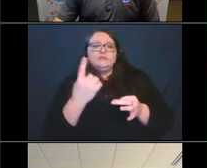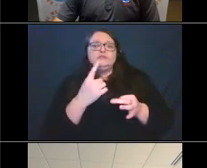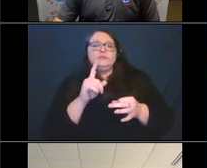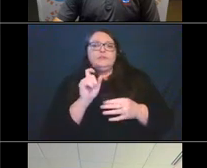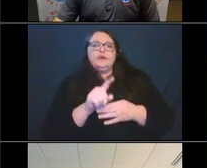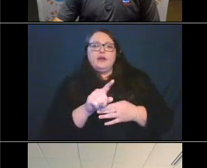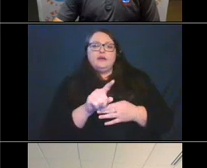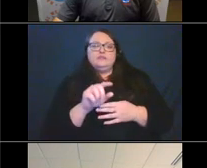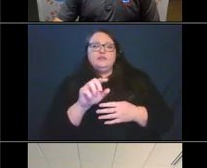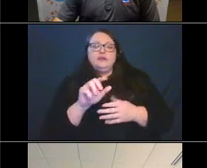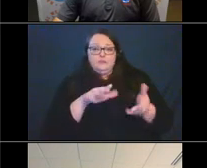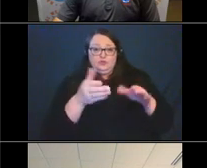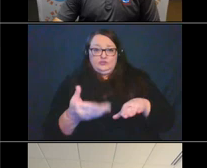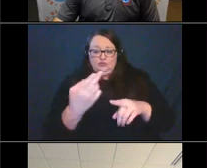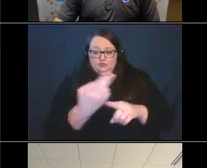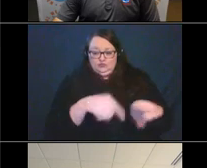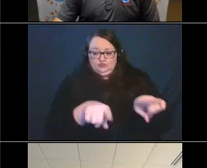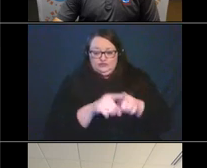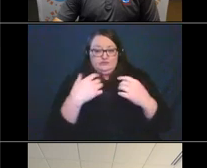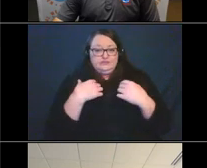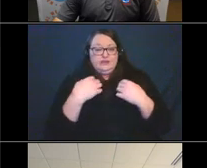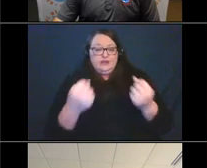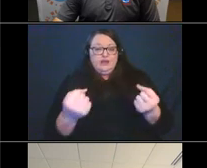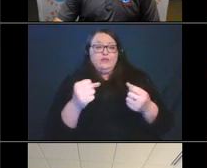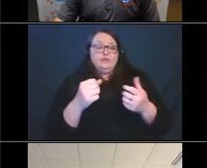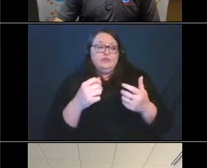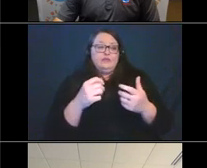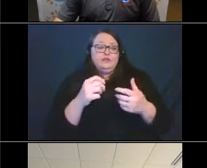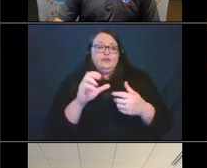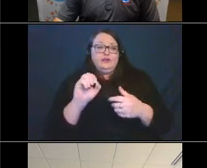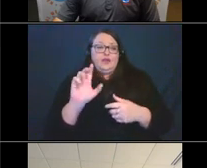since mortality was used as a health outcome to base the heat alerts on, would this be protective